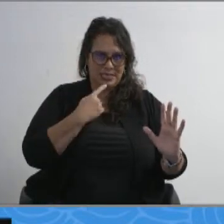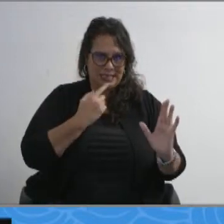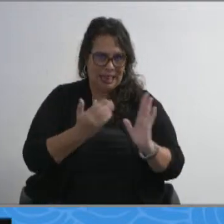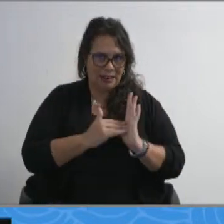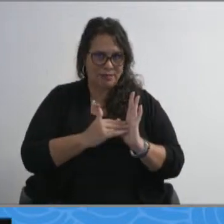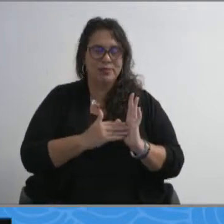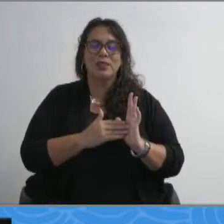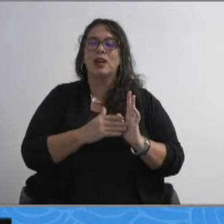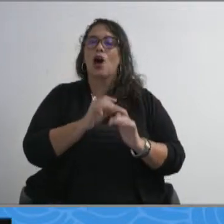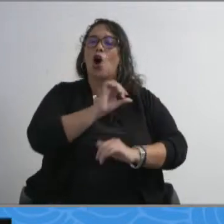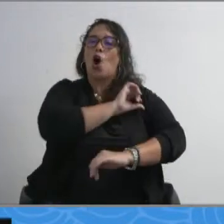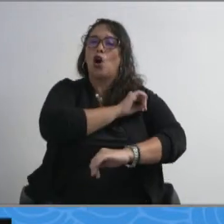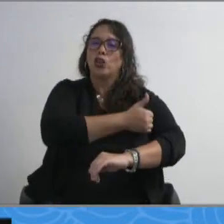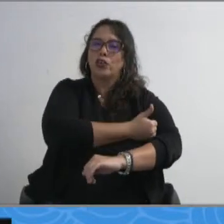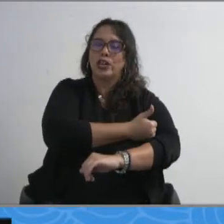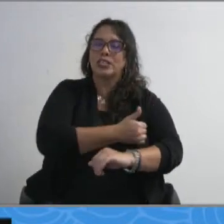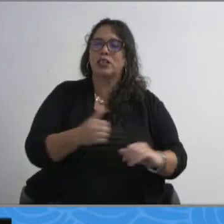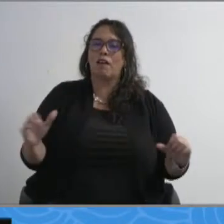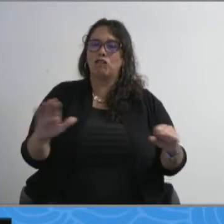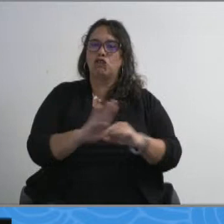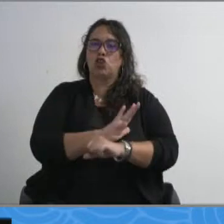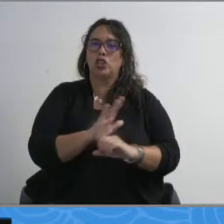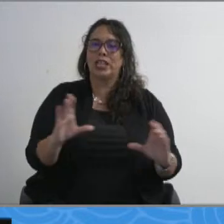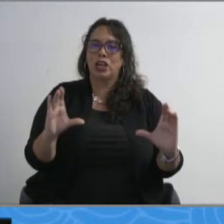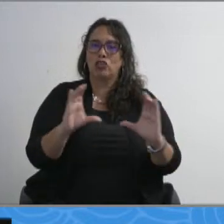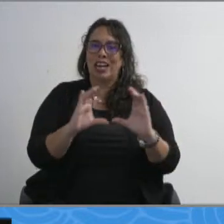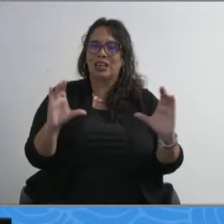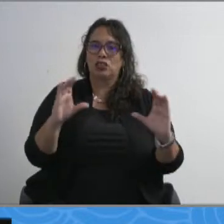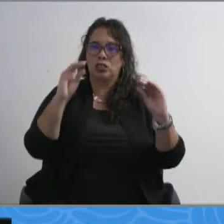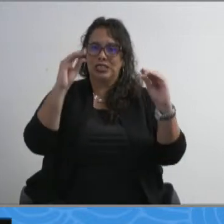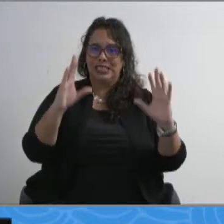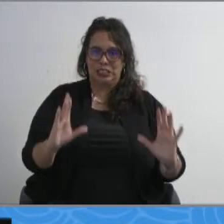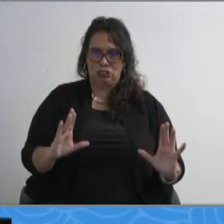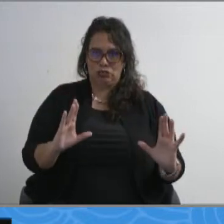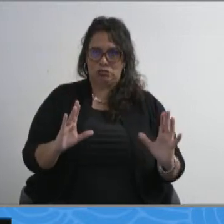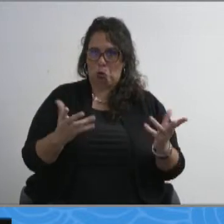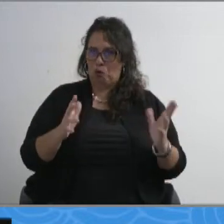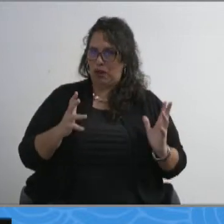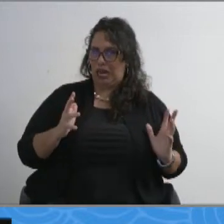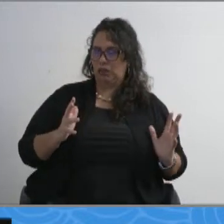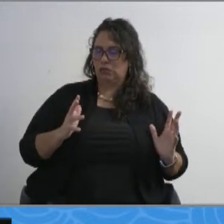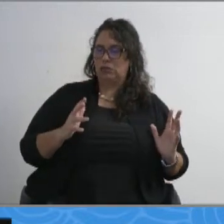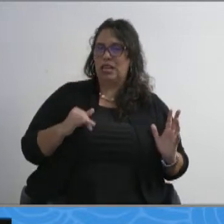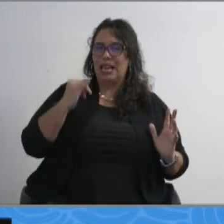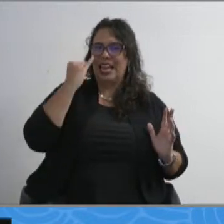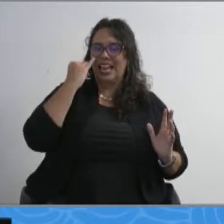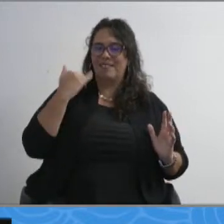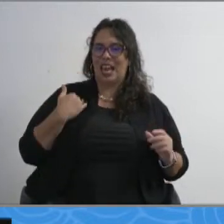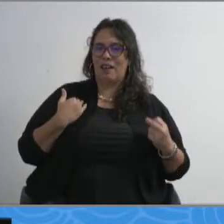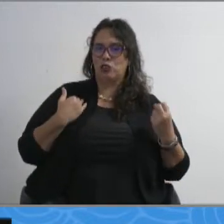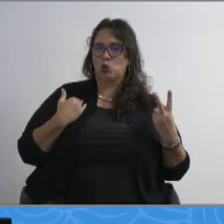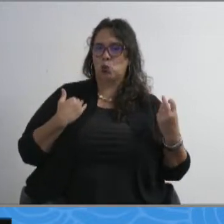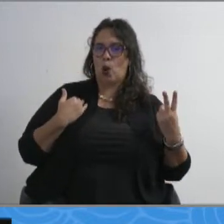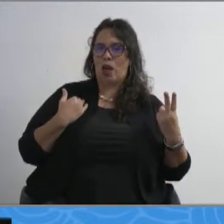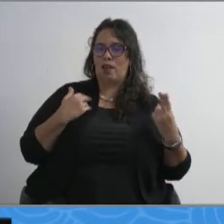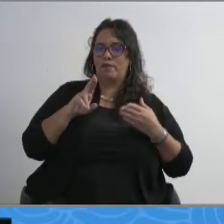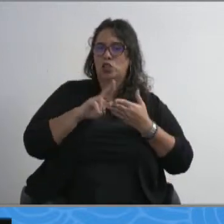It authorizes fully credentialed teachers if they have at least 12 university units